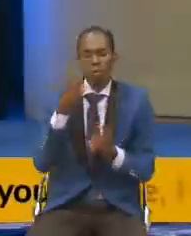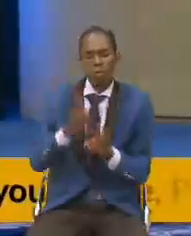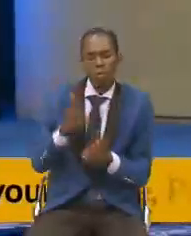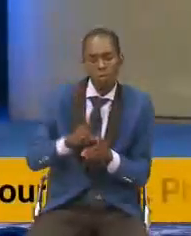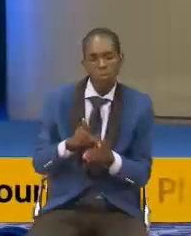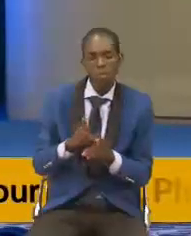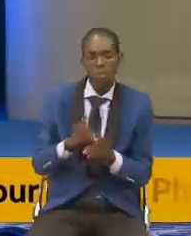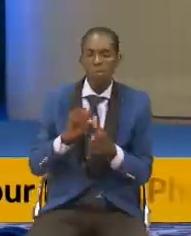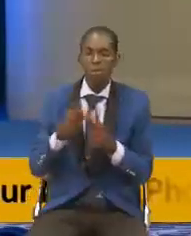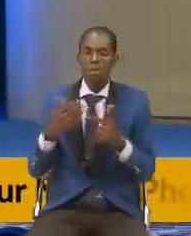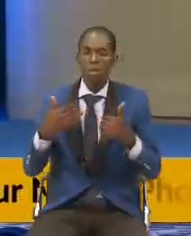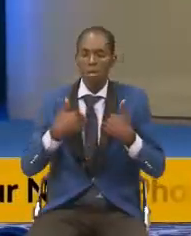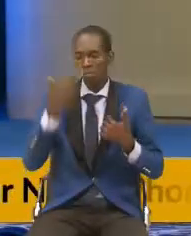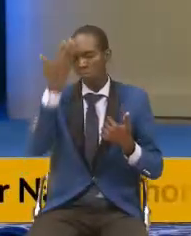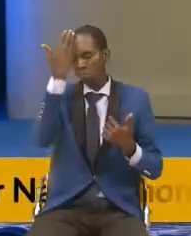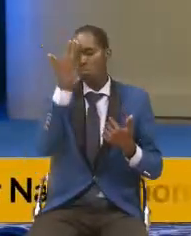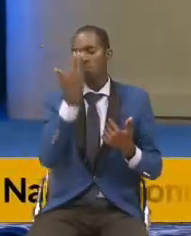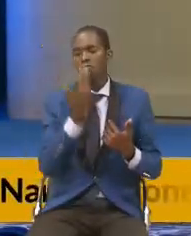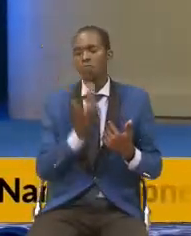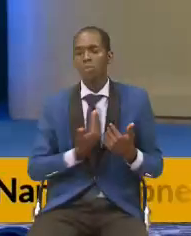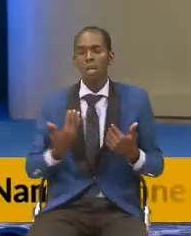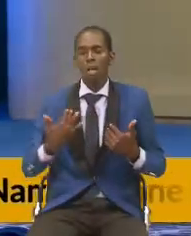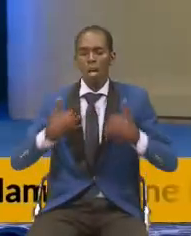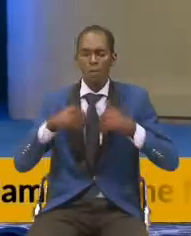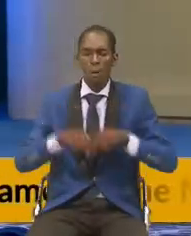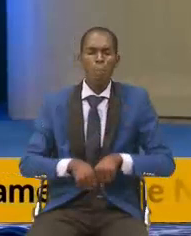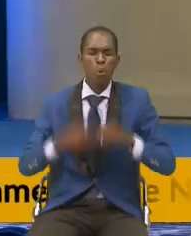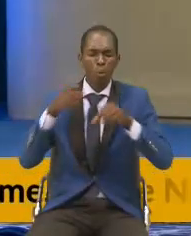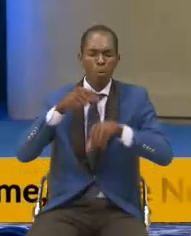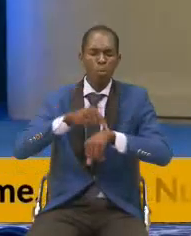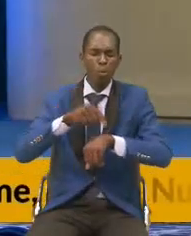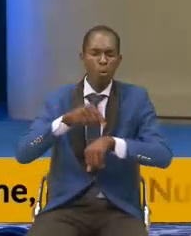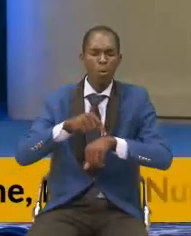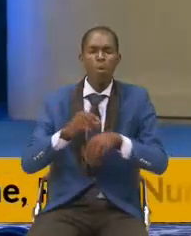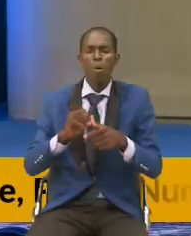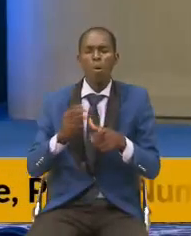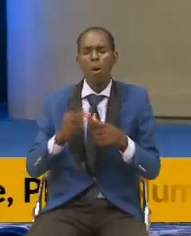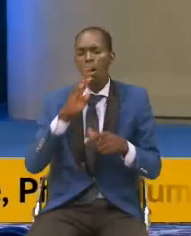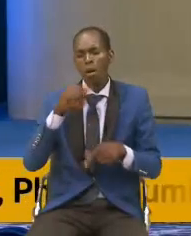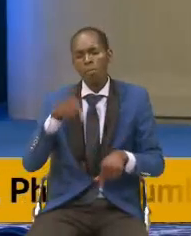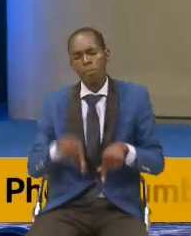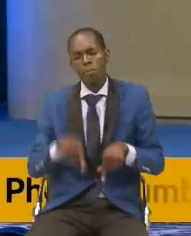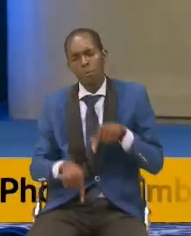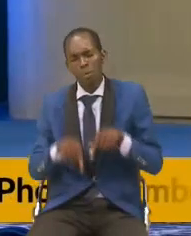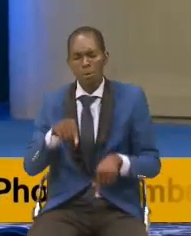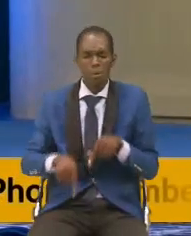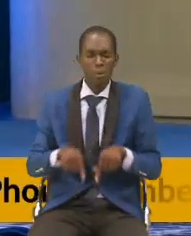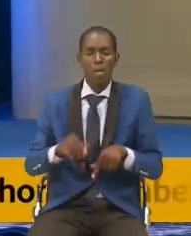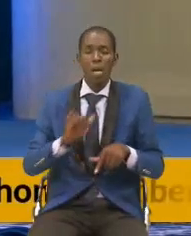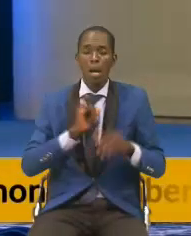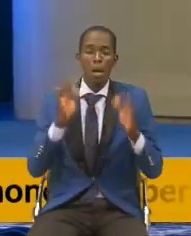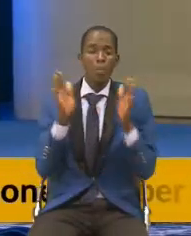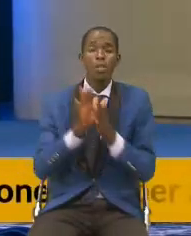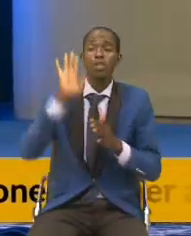i pray lord for those who are paralyzed or they have stroke or their broken bows or their lame in